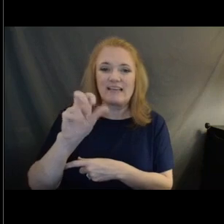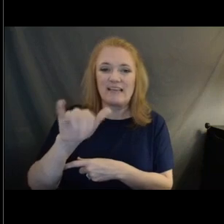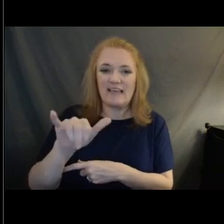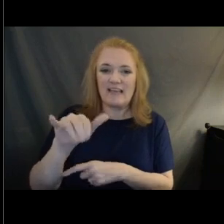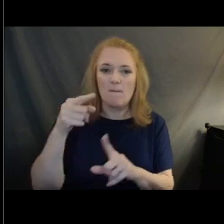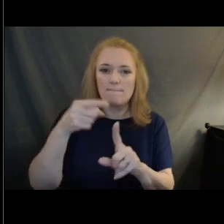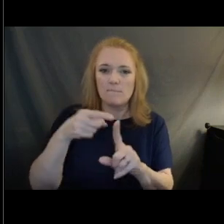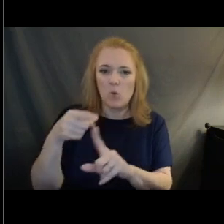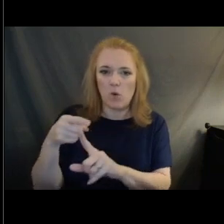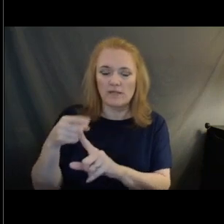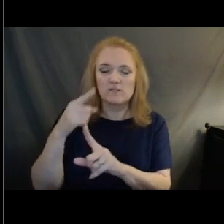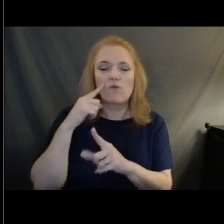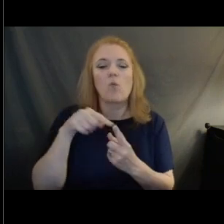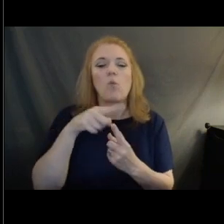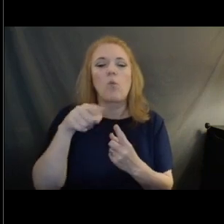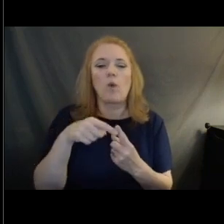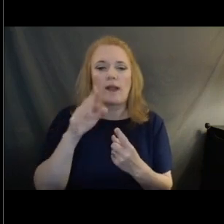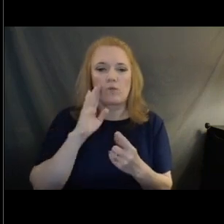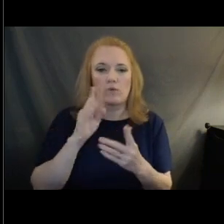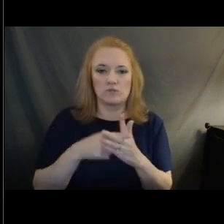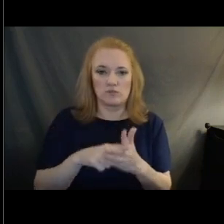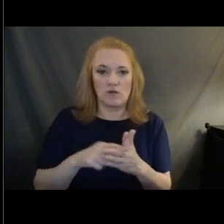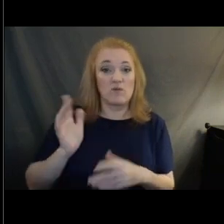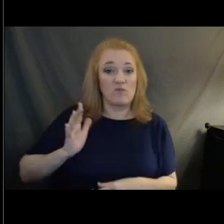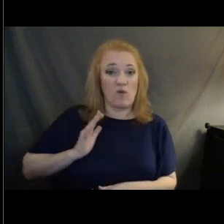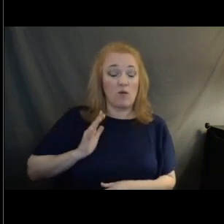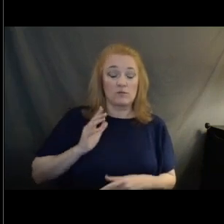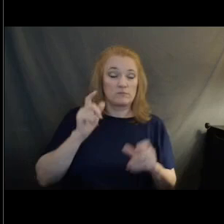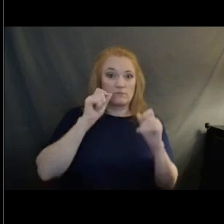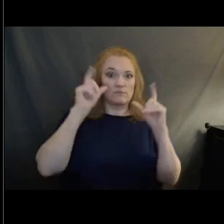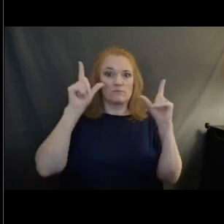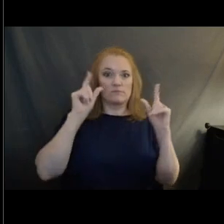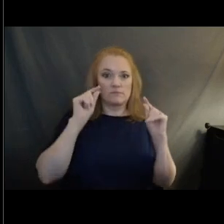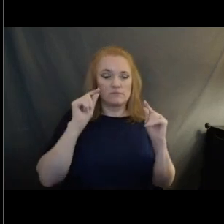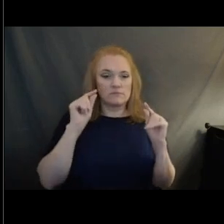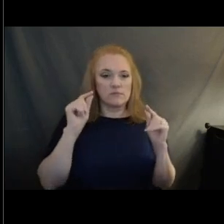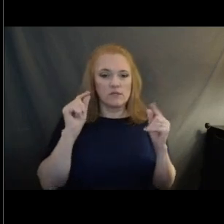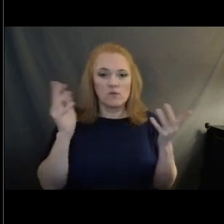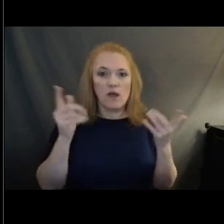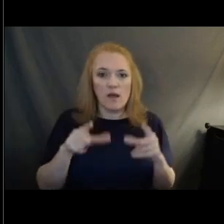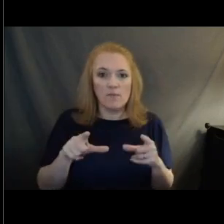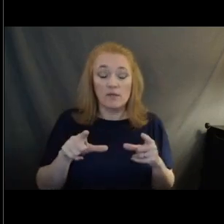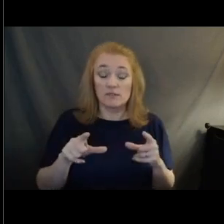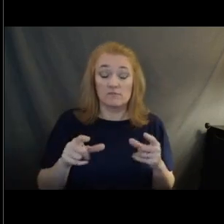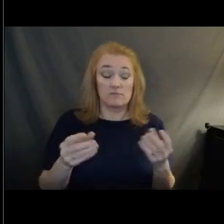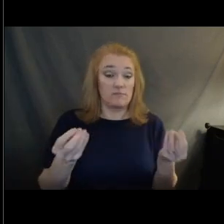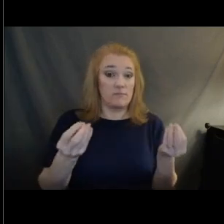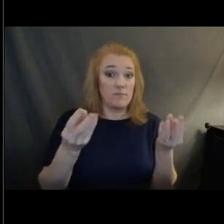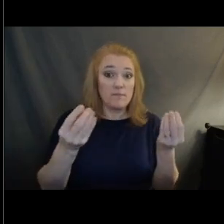of these events. We were a bit surprised last summer by the sheer number of these Key Messages,